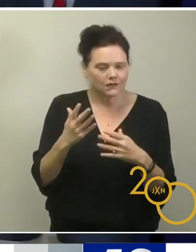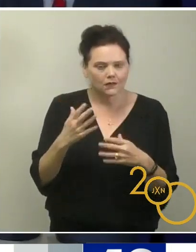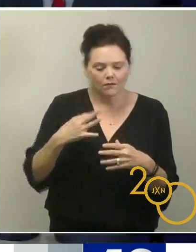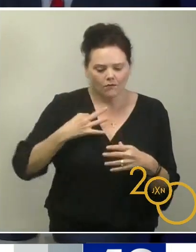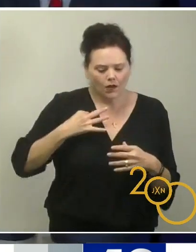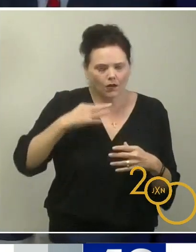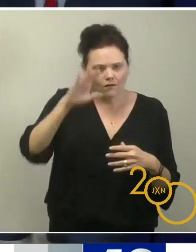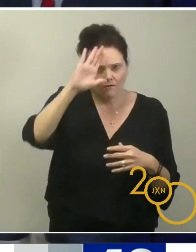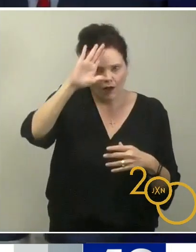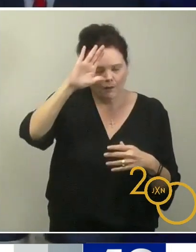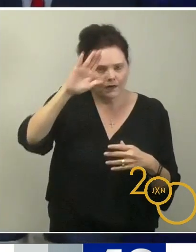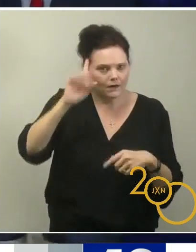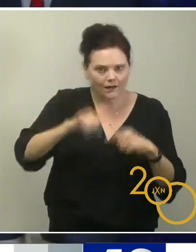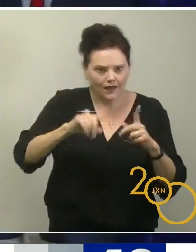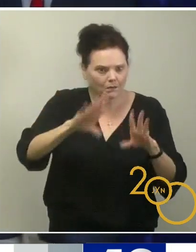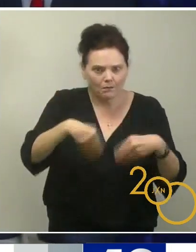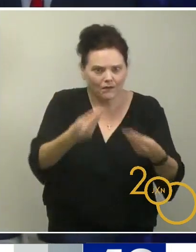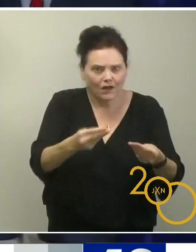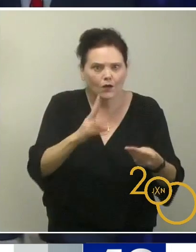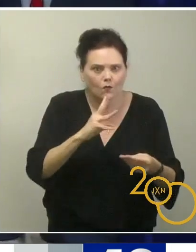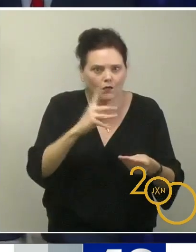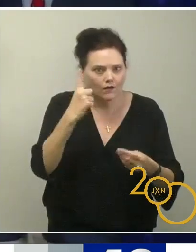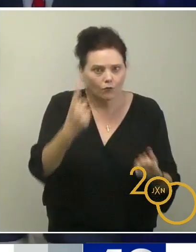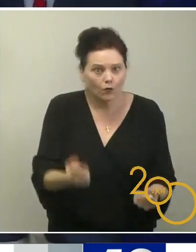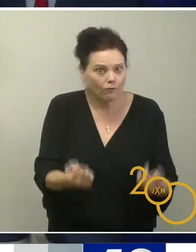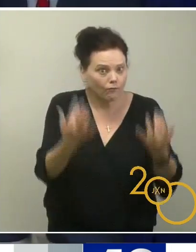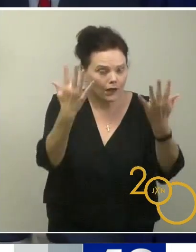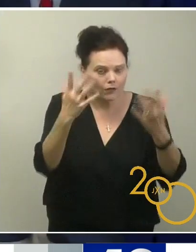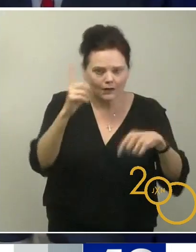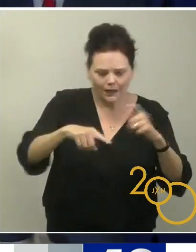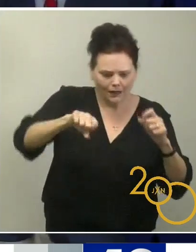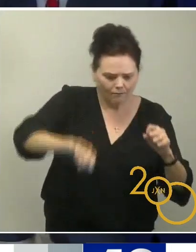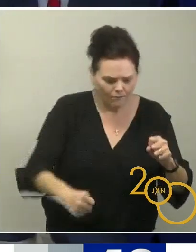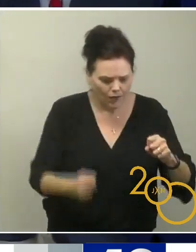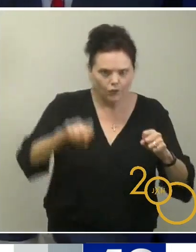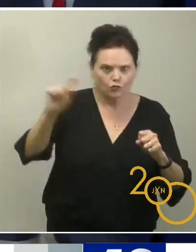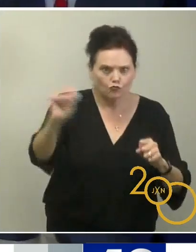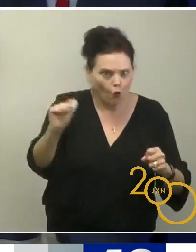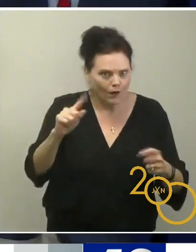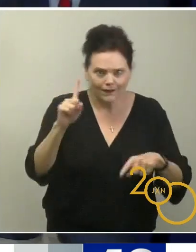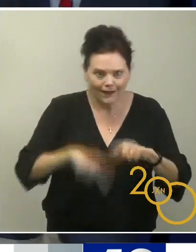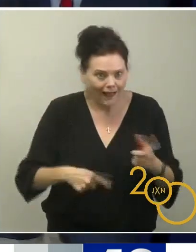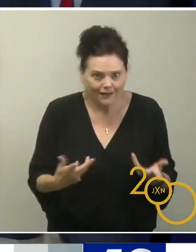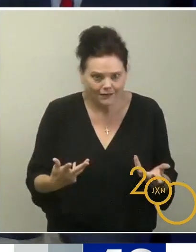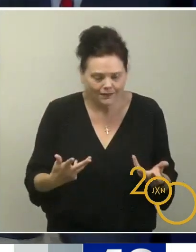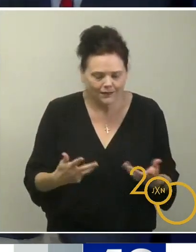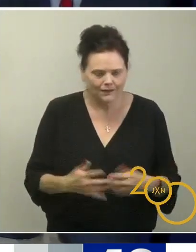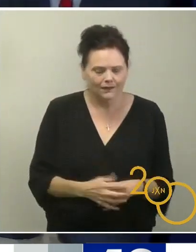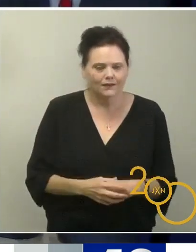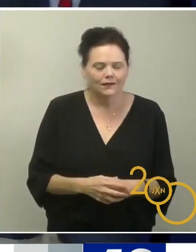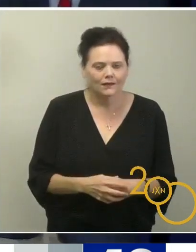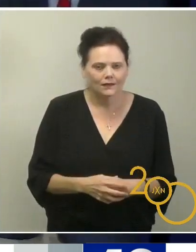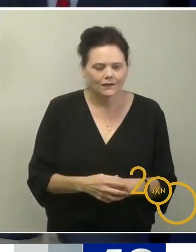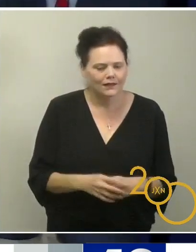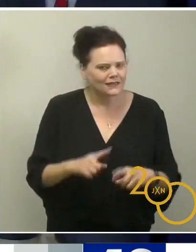PIPE SUCH THAT WE CANNOT PROVIDE OR THE CITY CANNOT PROVIDE OUR FOLLOWED VOLUNTEER